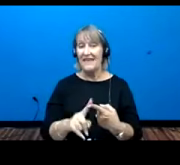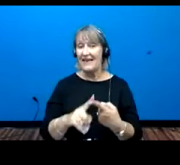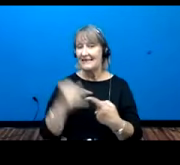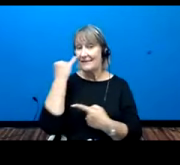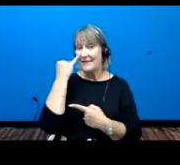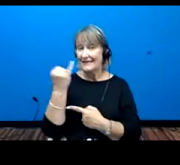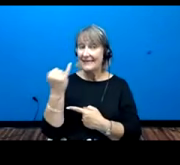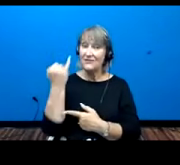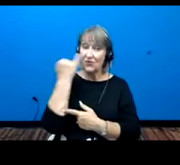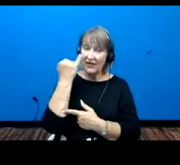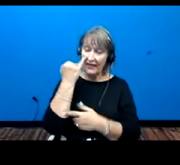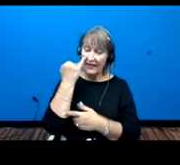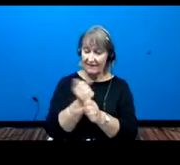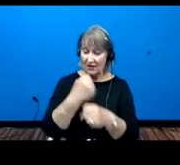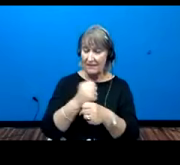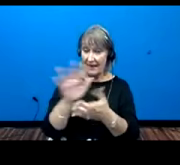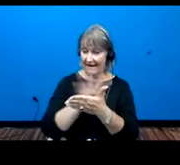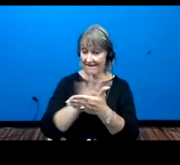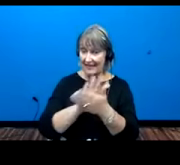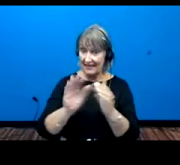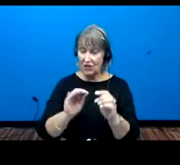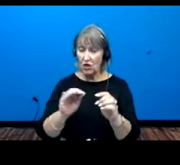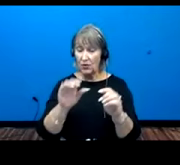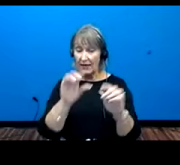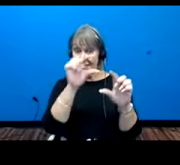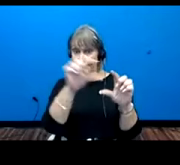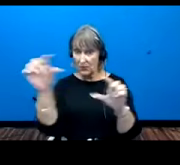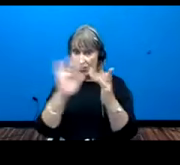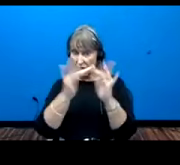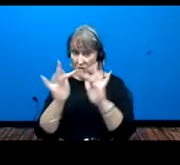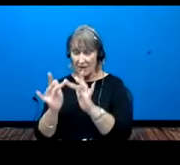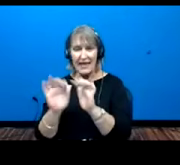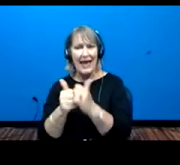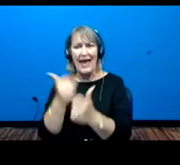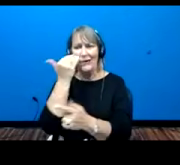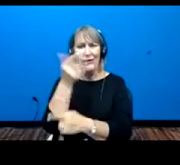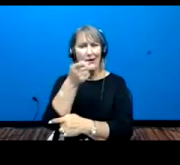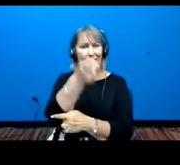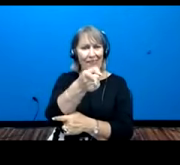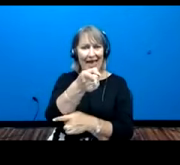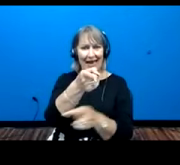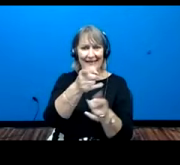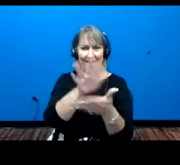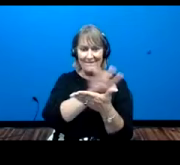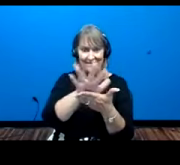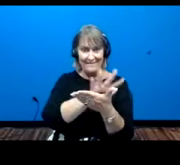guidance more accessible or identifiable. So some of the examples are making videos easily identifiable,